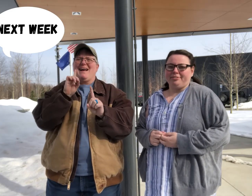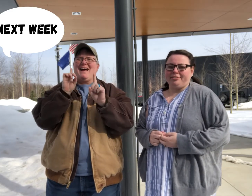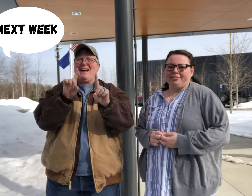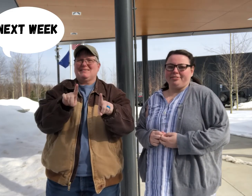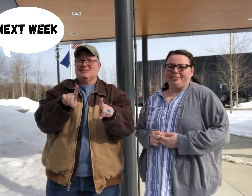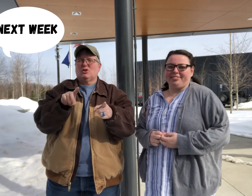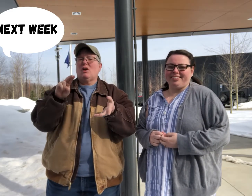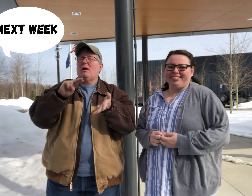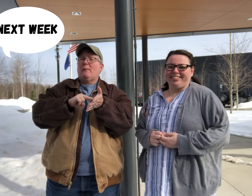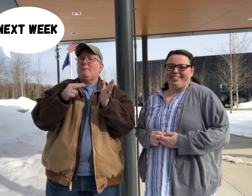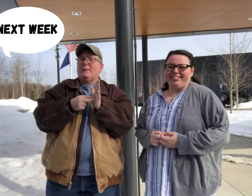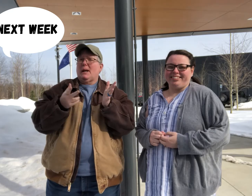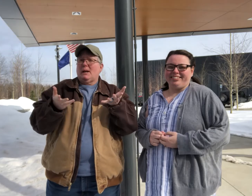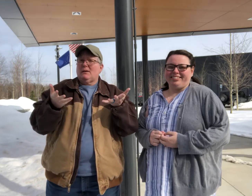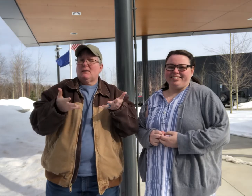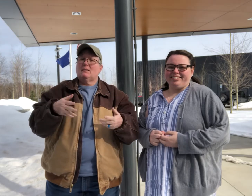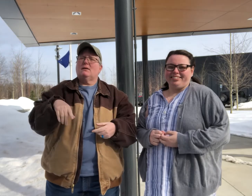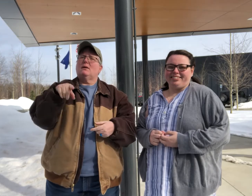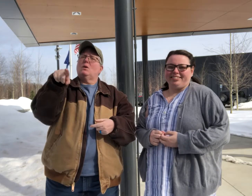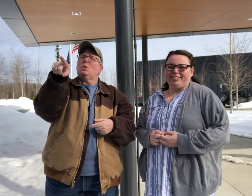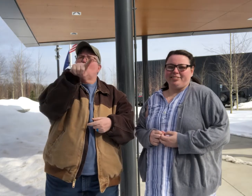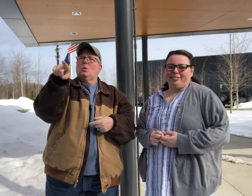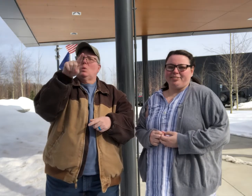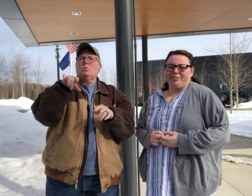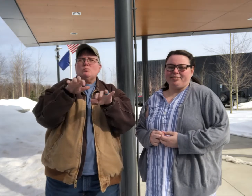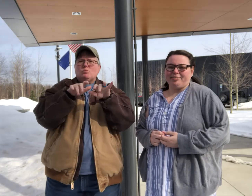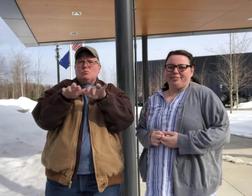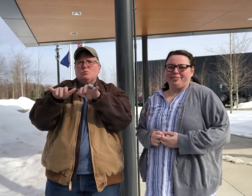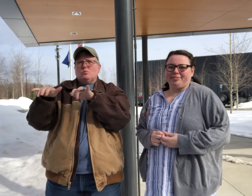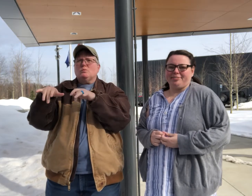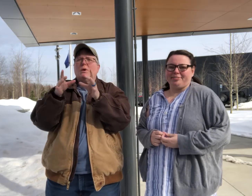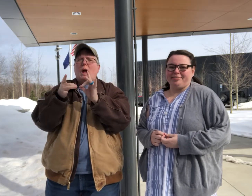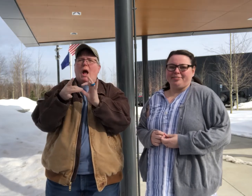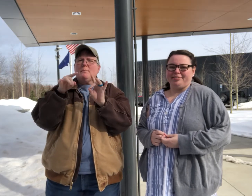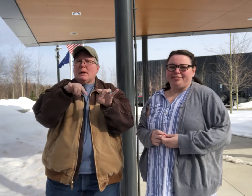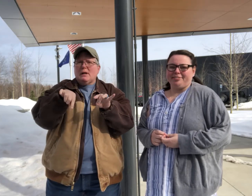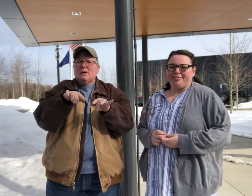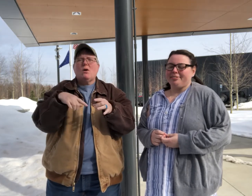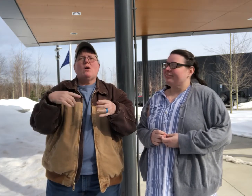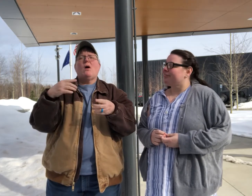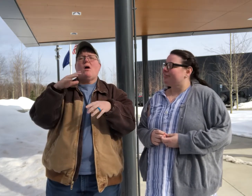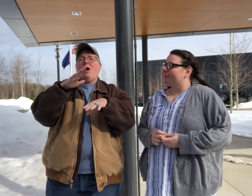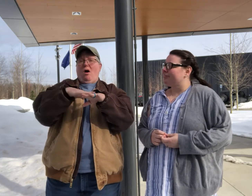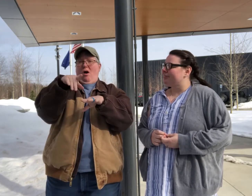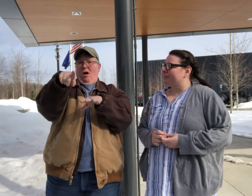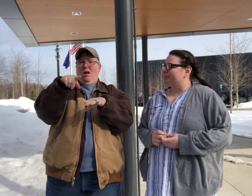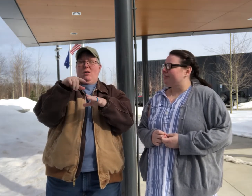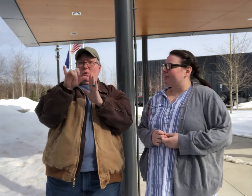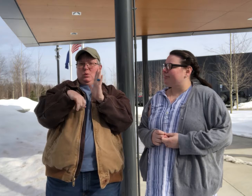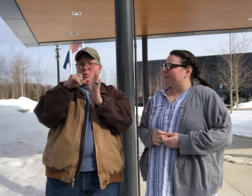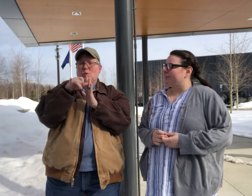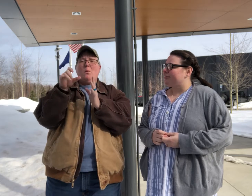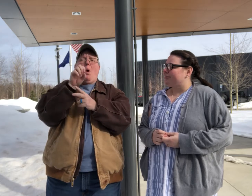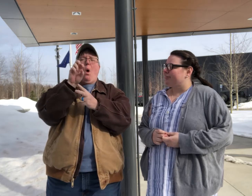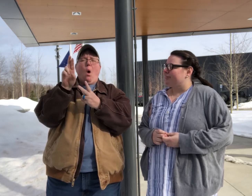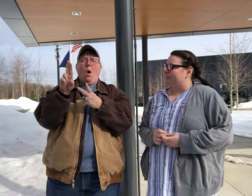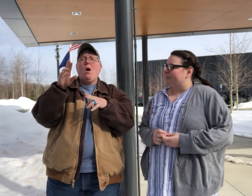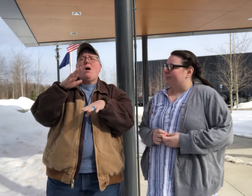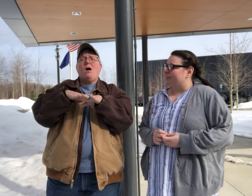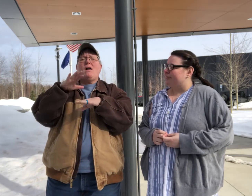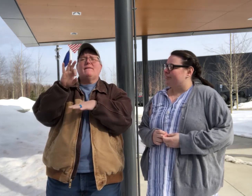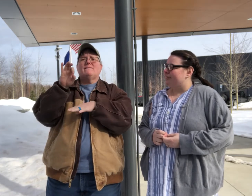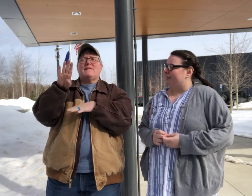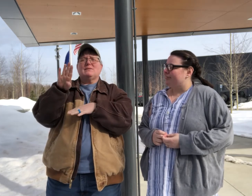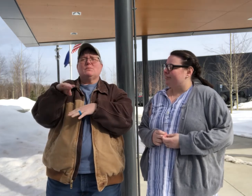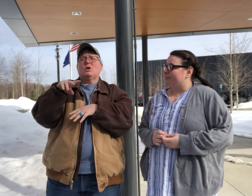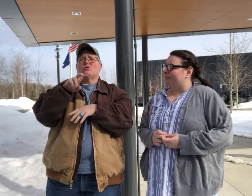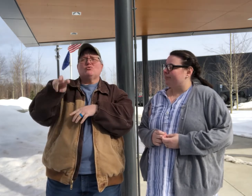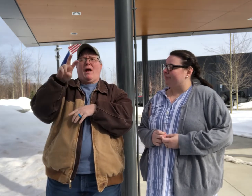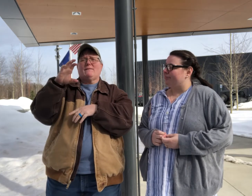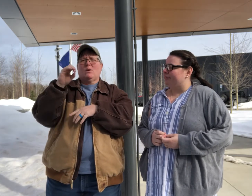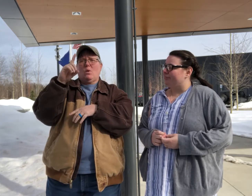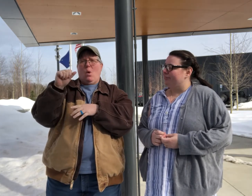answer. Meaning you guys type comments down below on YouTube, or on our Facebook Traveling CODA page.